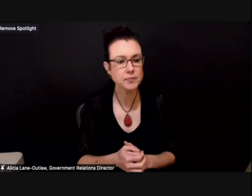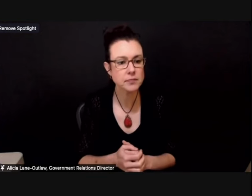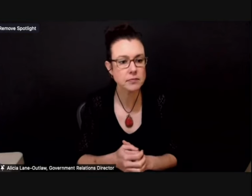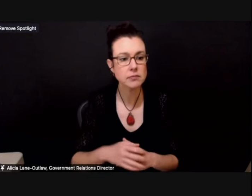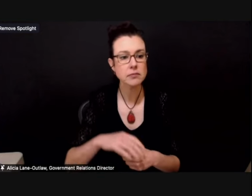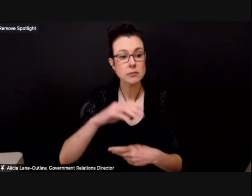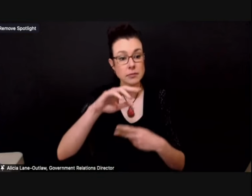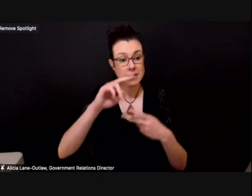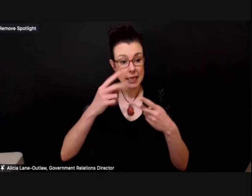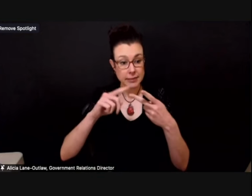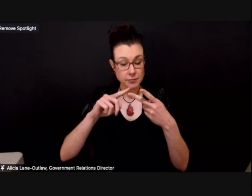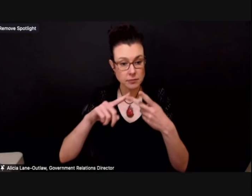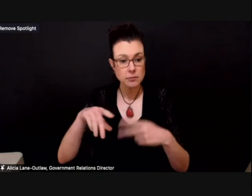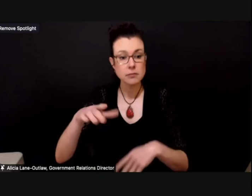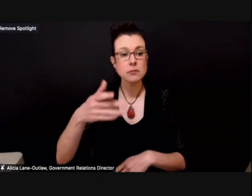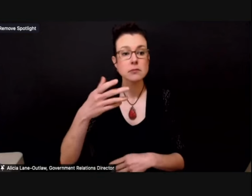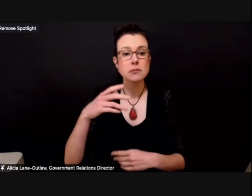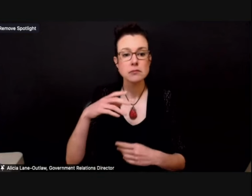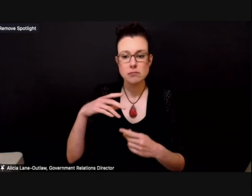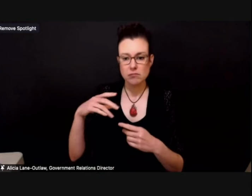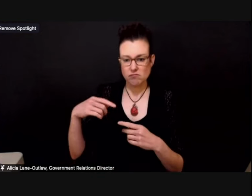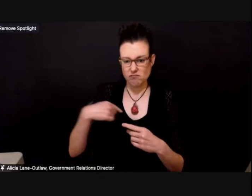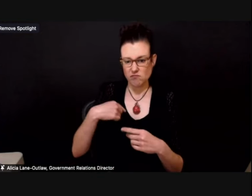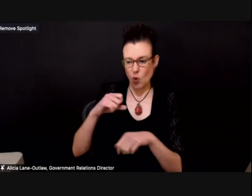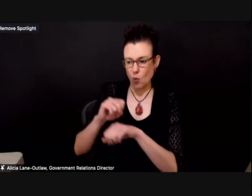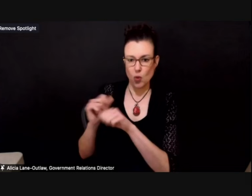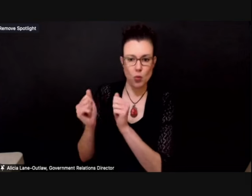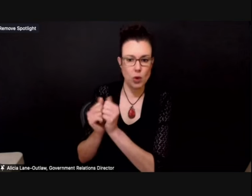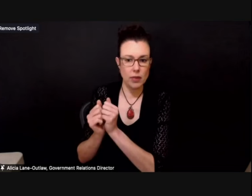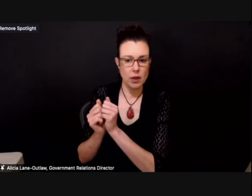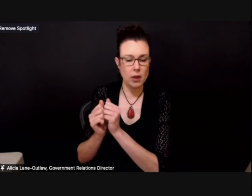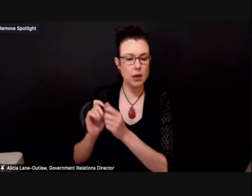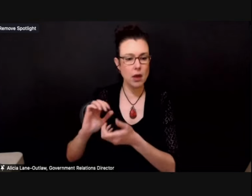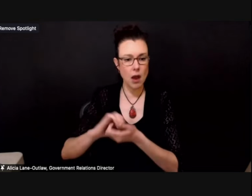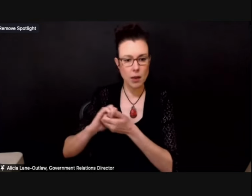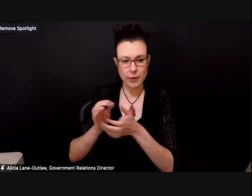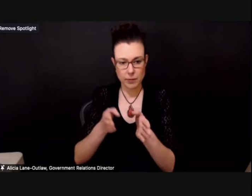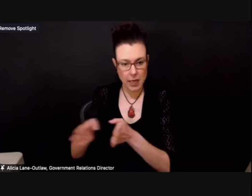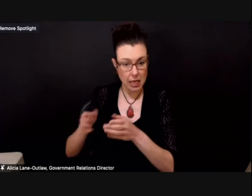Along with Collaborative Plan Director, we